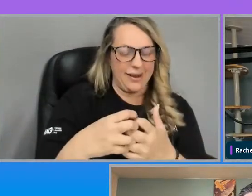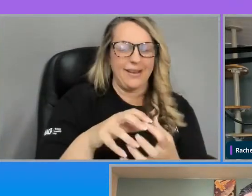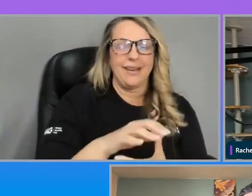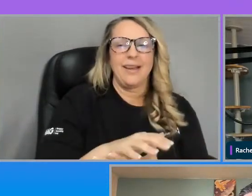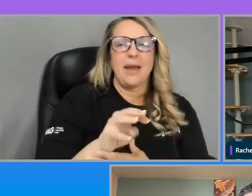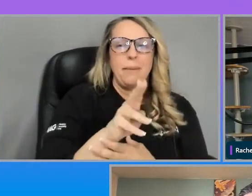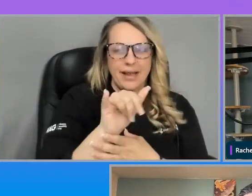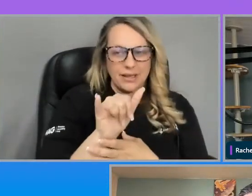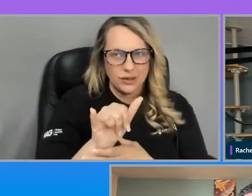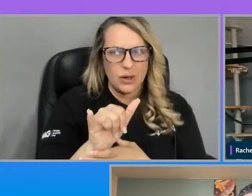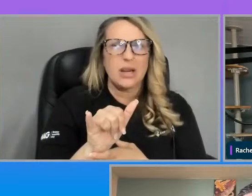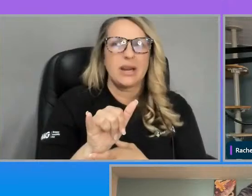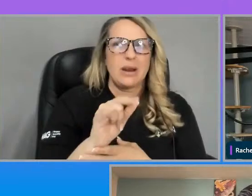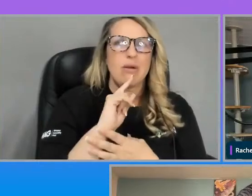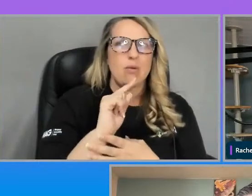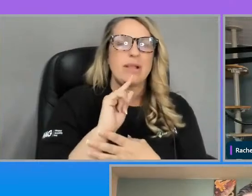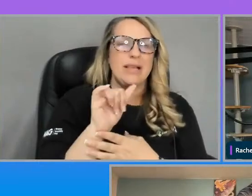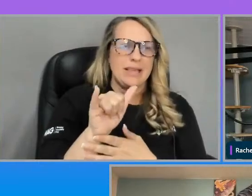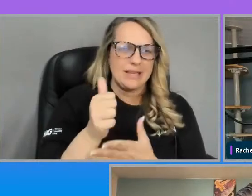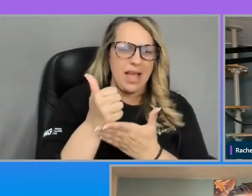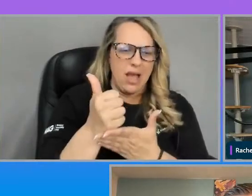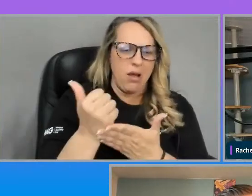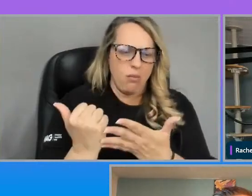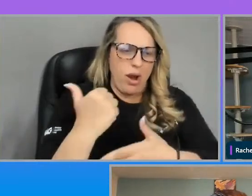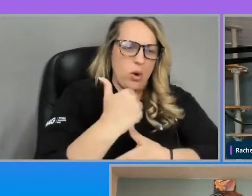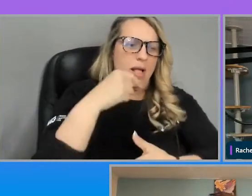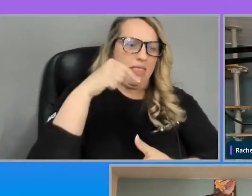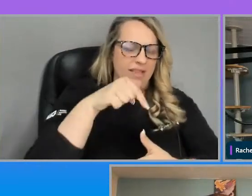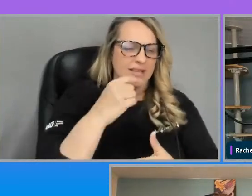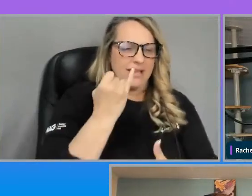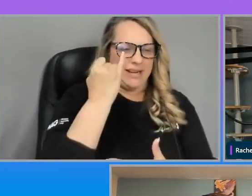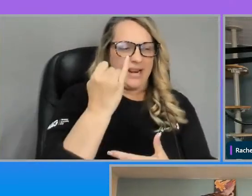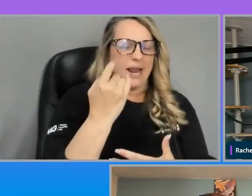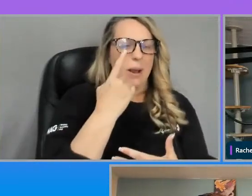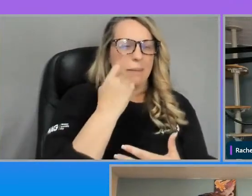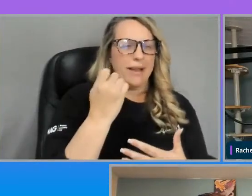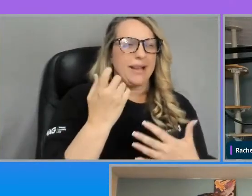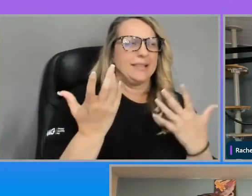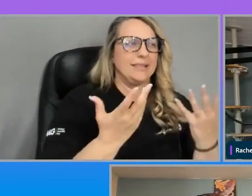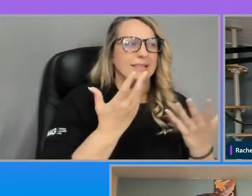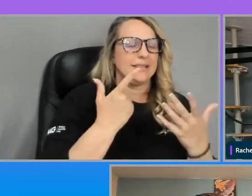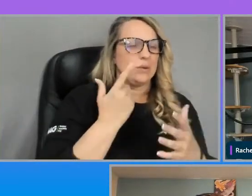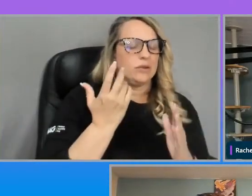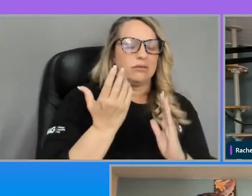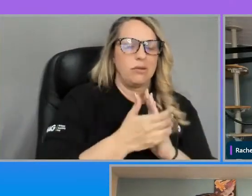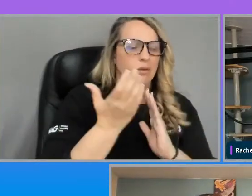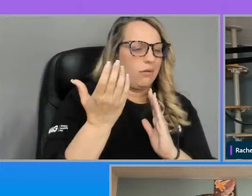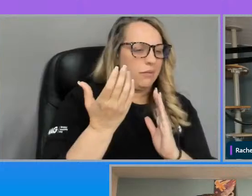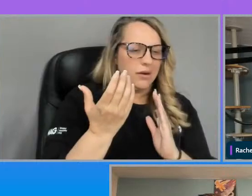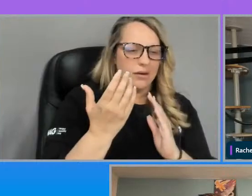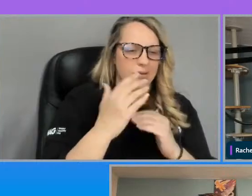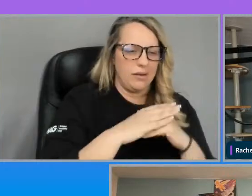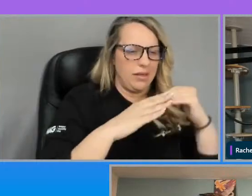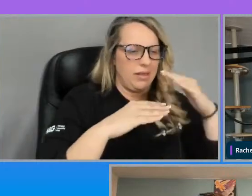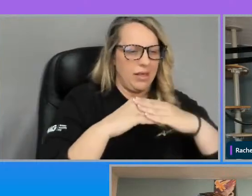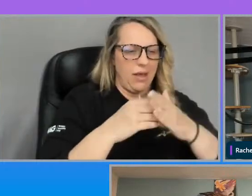people wanted helped to prioritize this as an idea because it was, you know, an